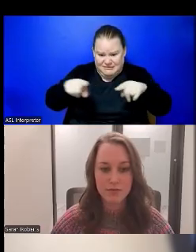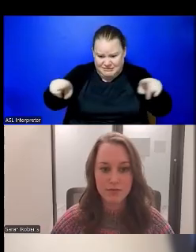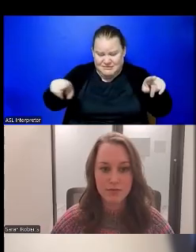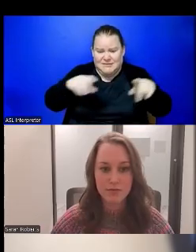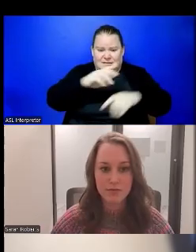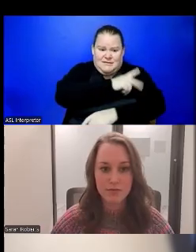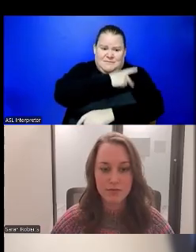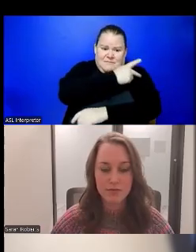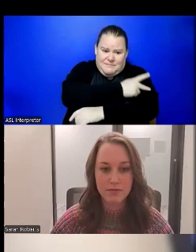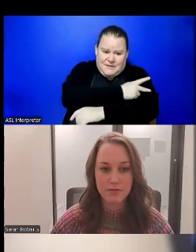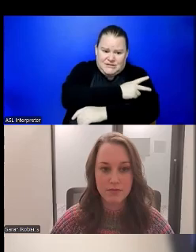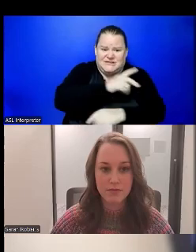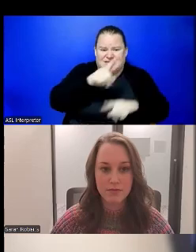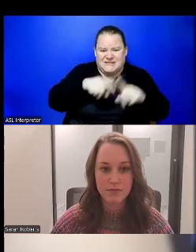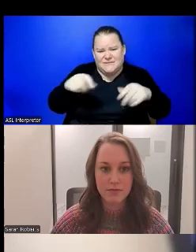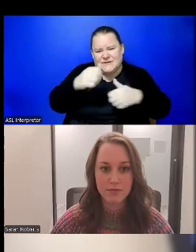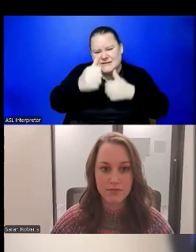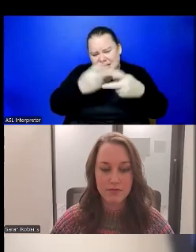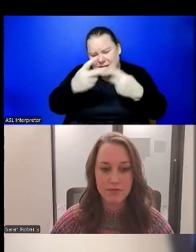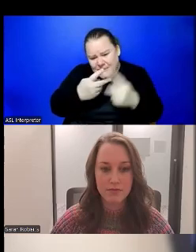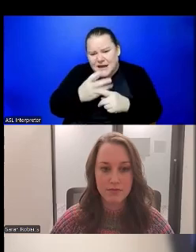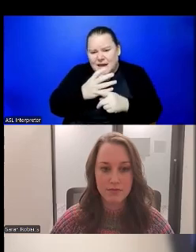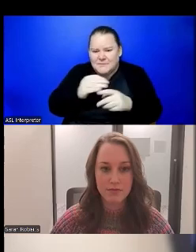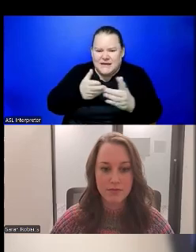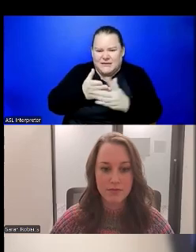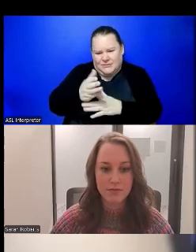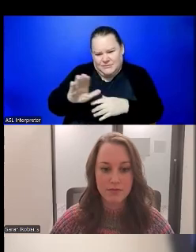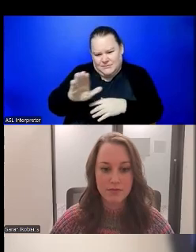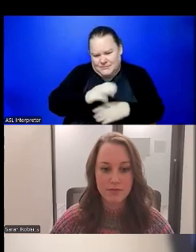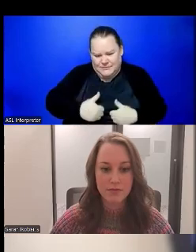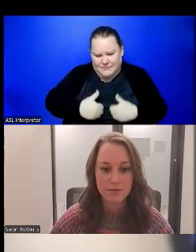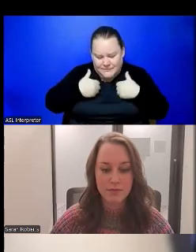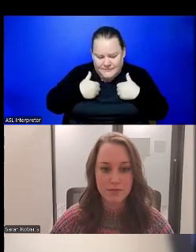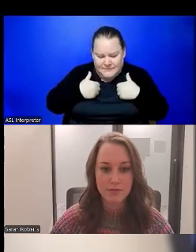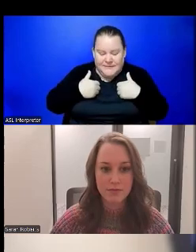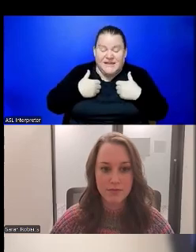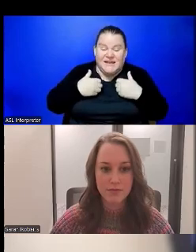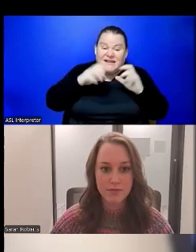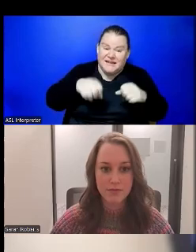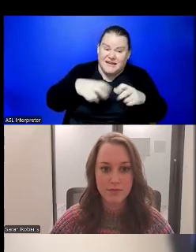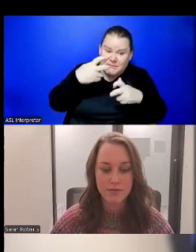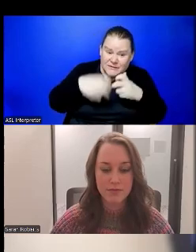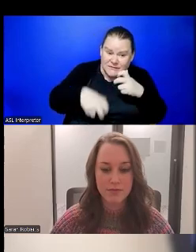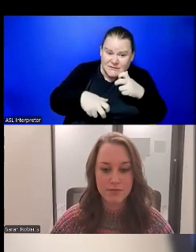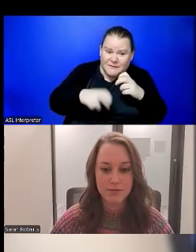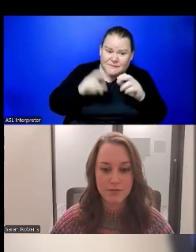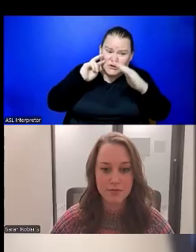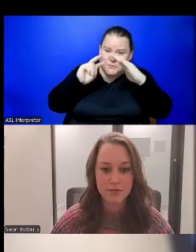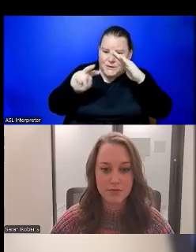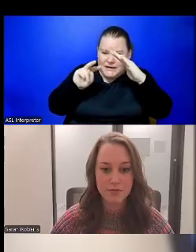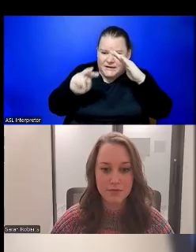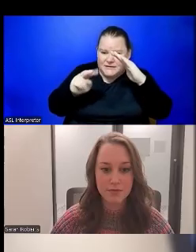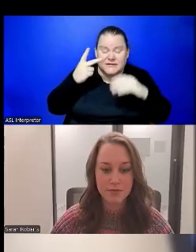different subtypes and throughout their lifespan. And it's it can be difficult to predict. We see people with same